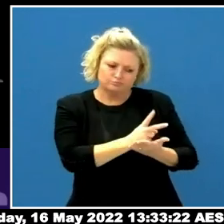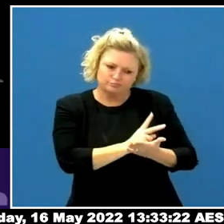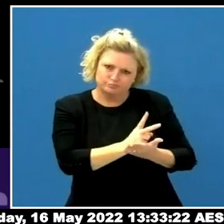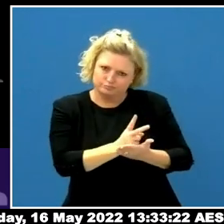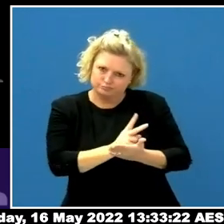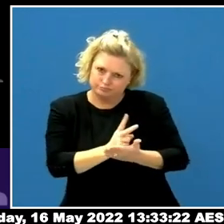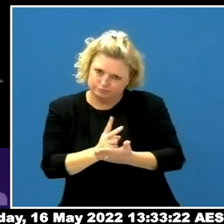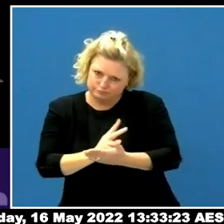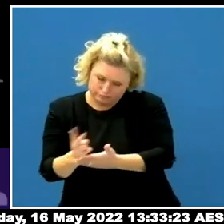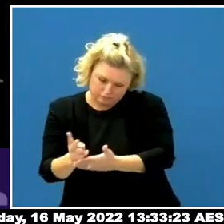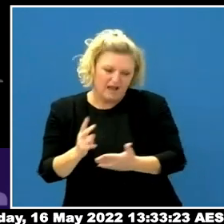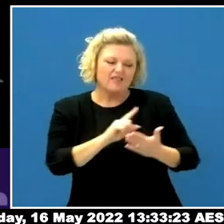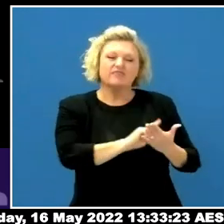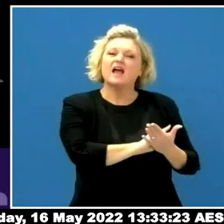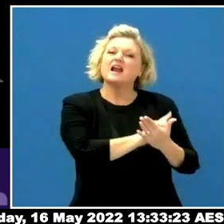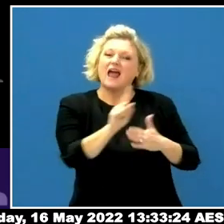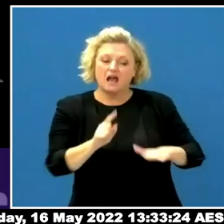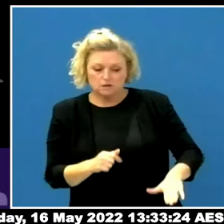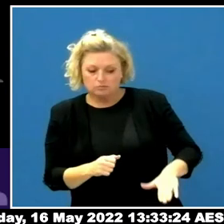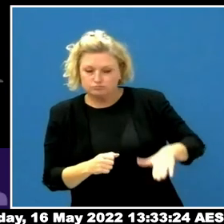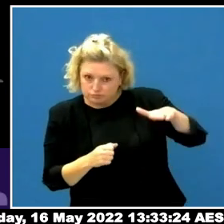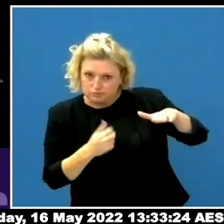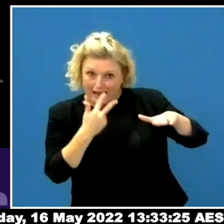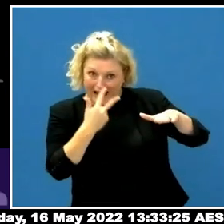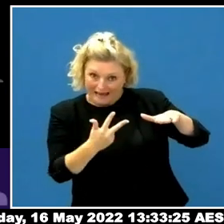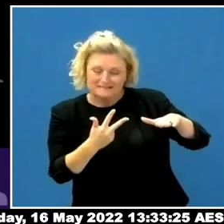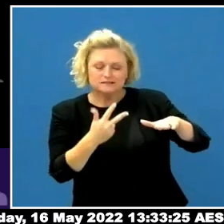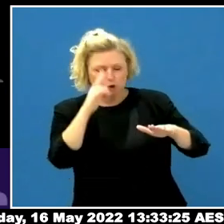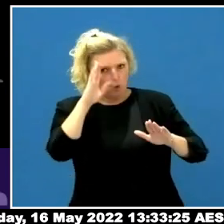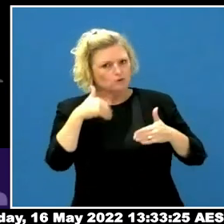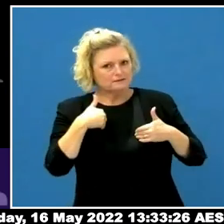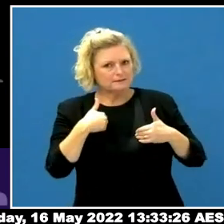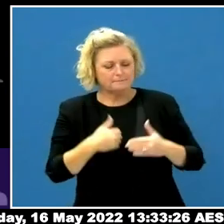And he's had seizures in the past - epileptic seizures?